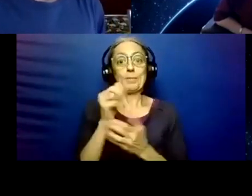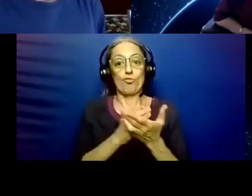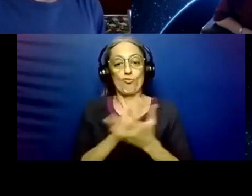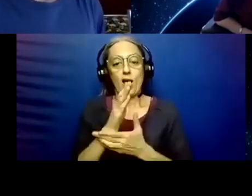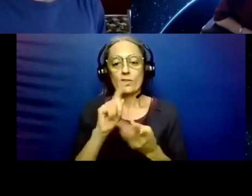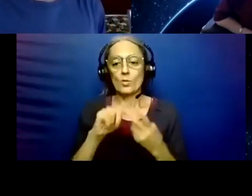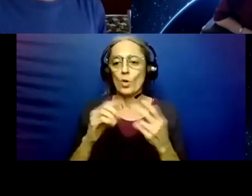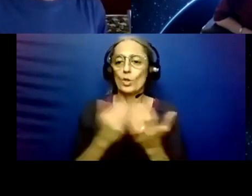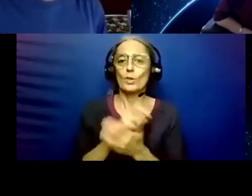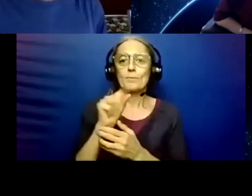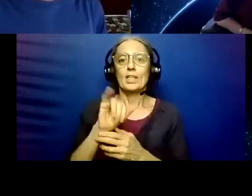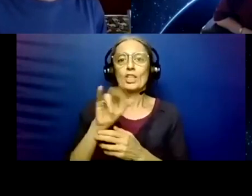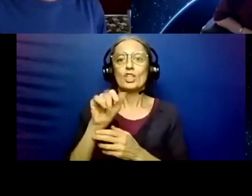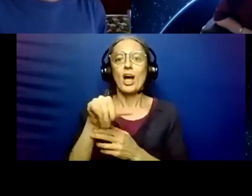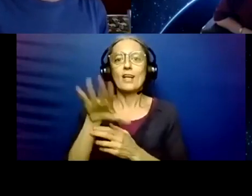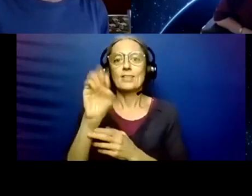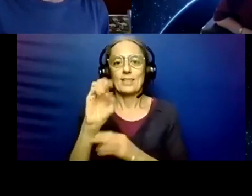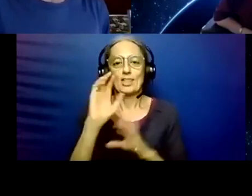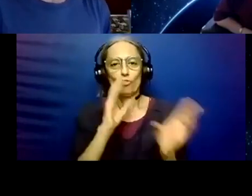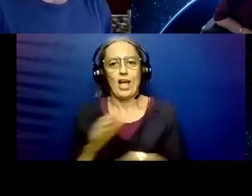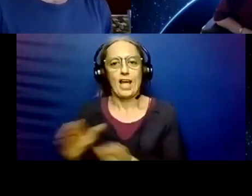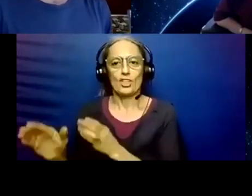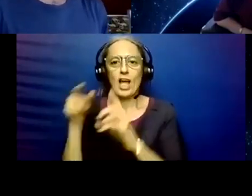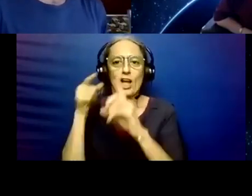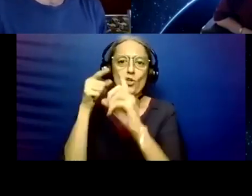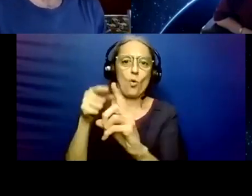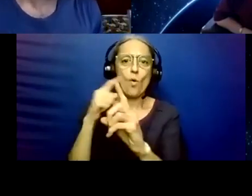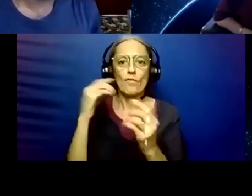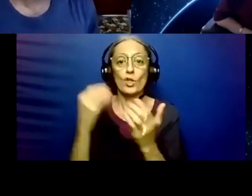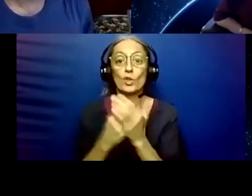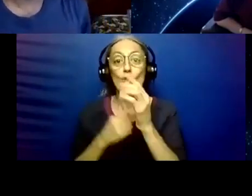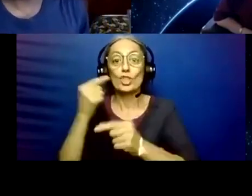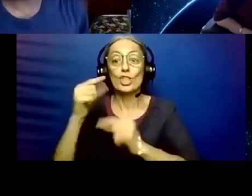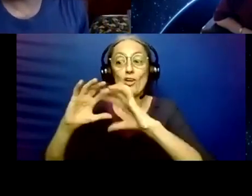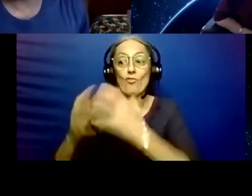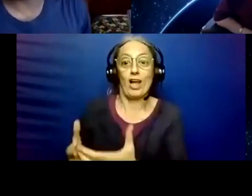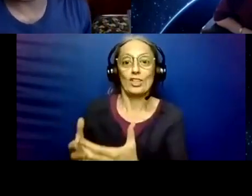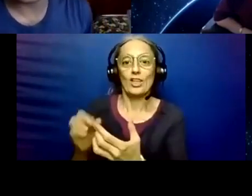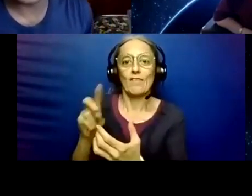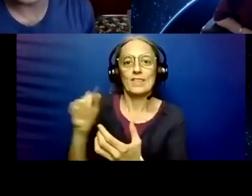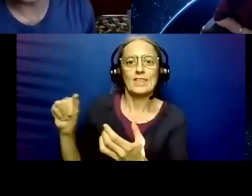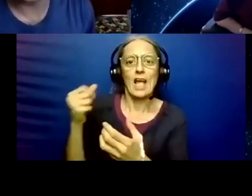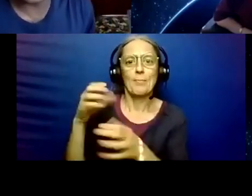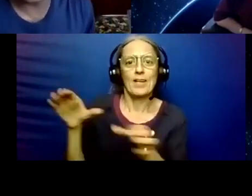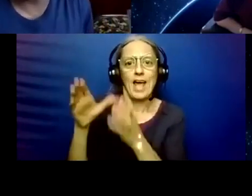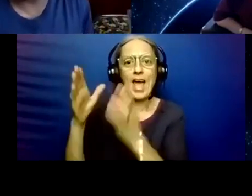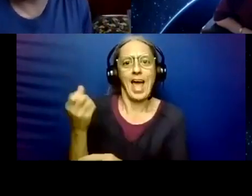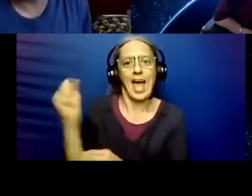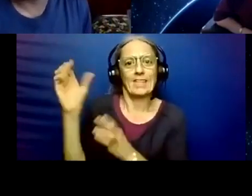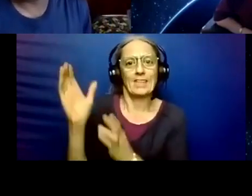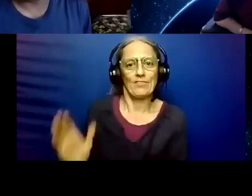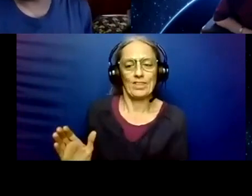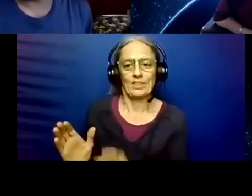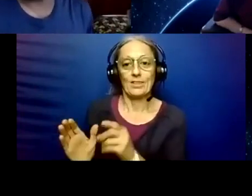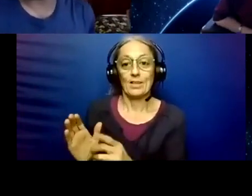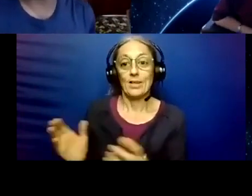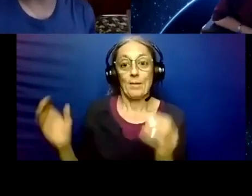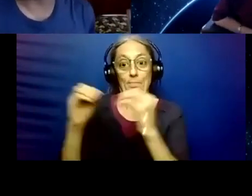strategies and goals for this new generation of disabled activists, especially disabled activists who use AAC?